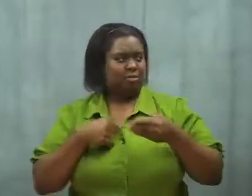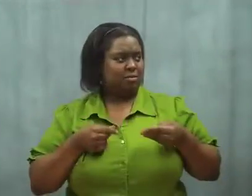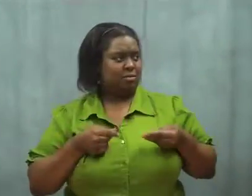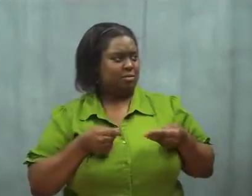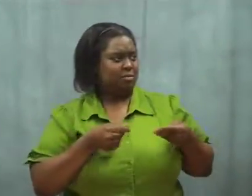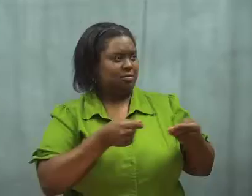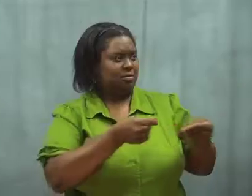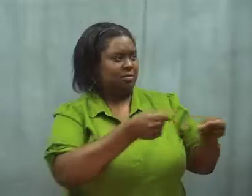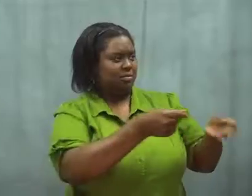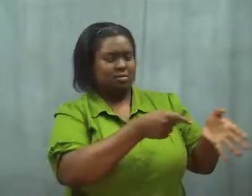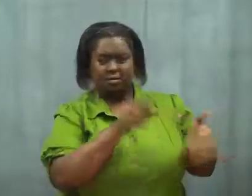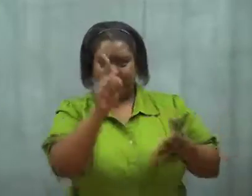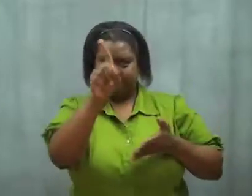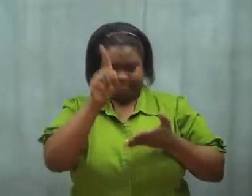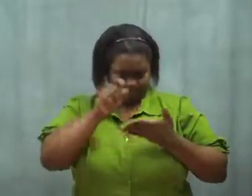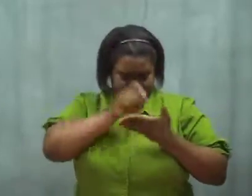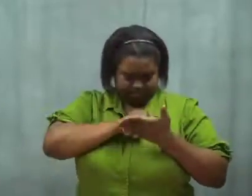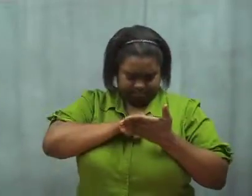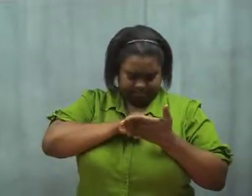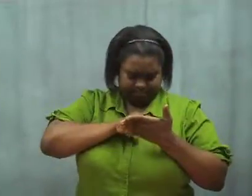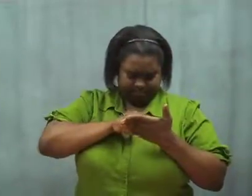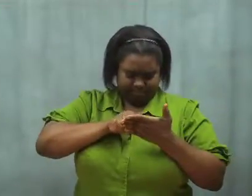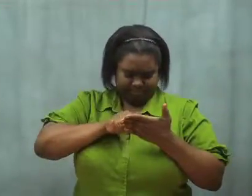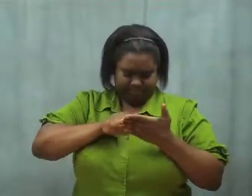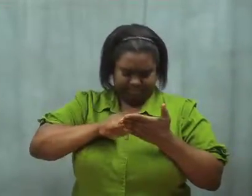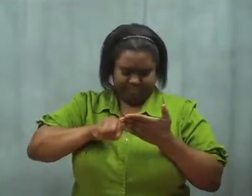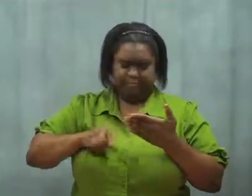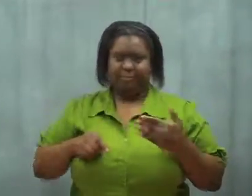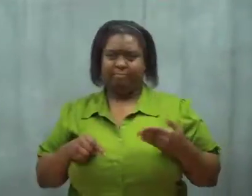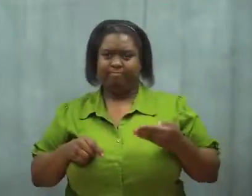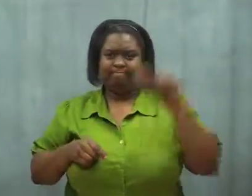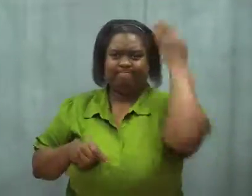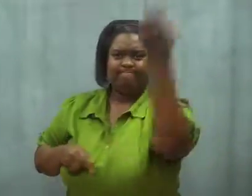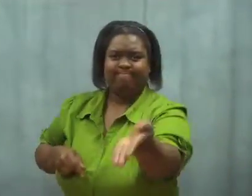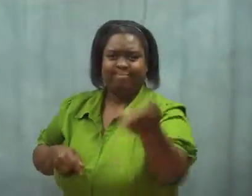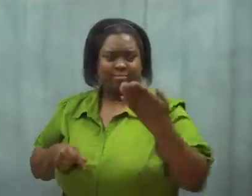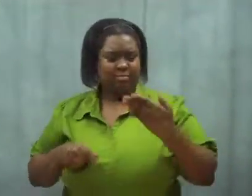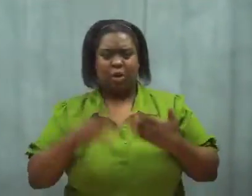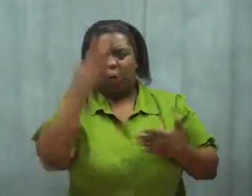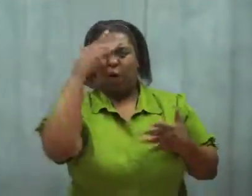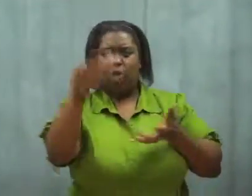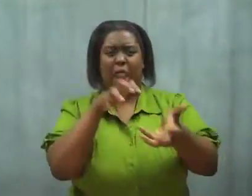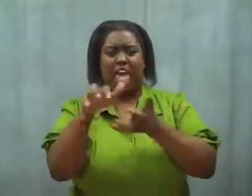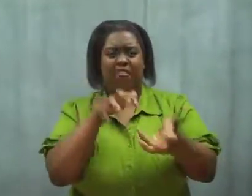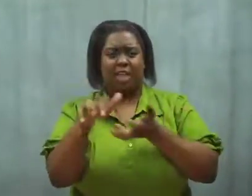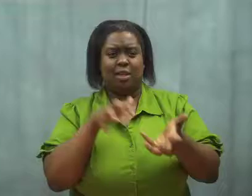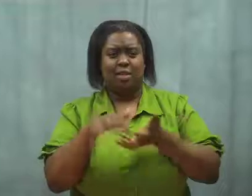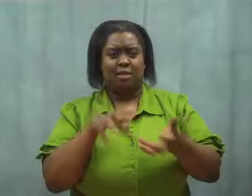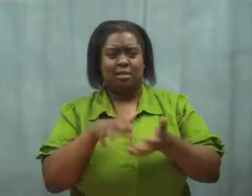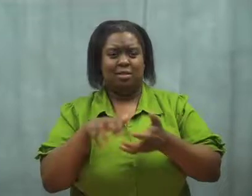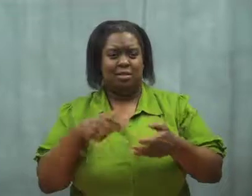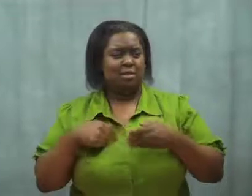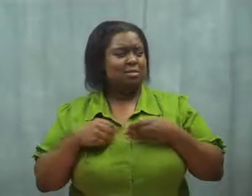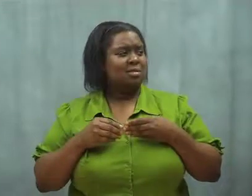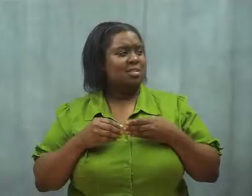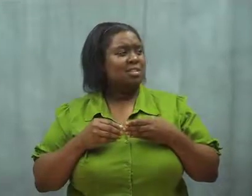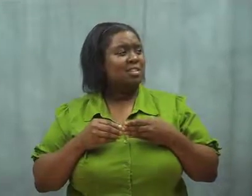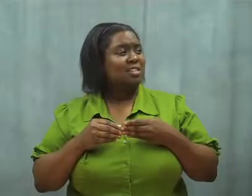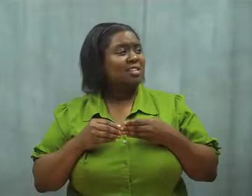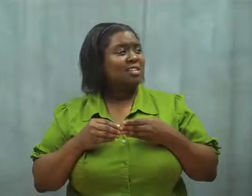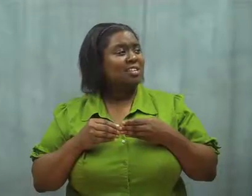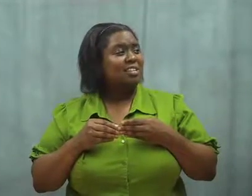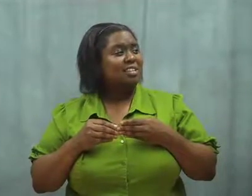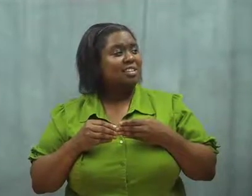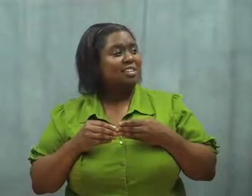I gave them up and watched the note being written.